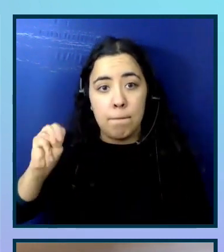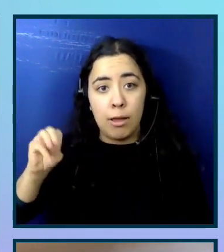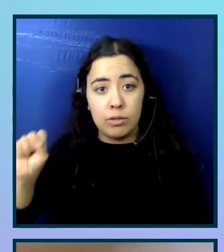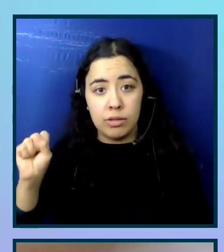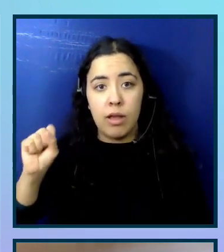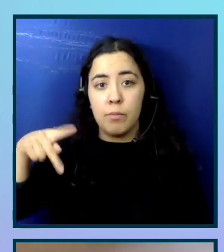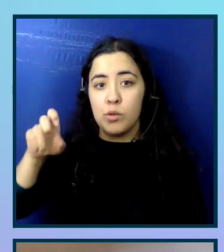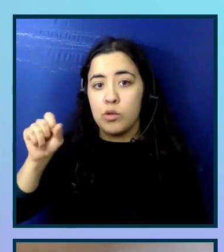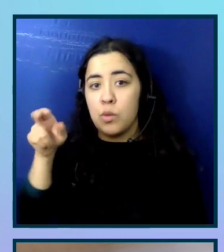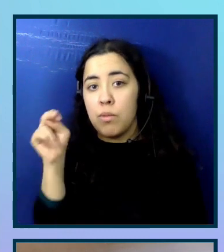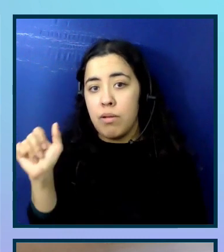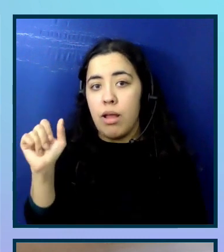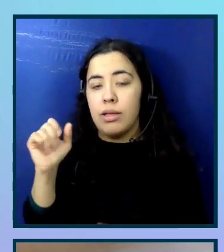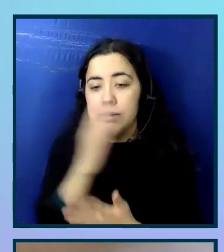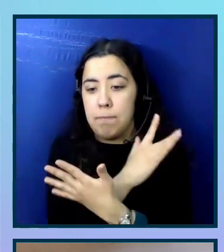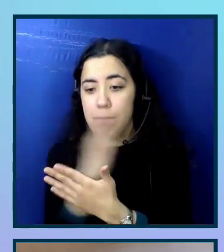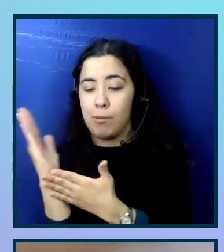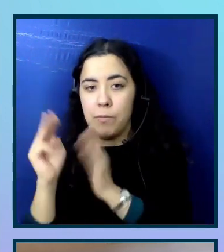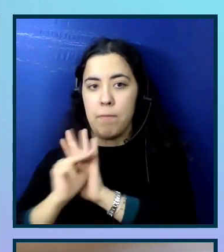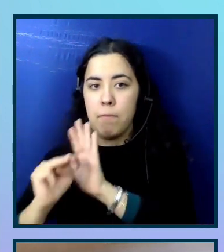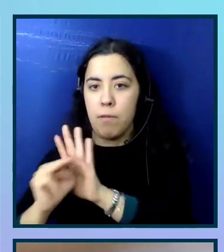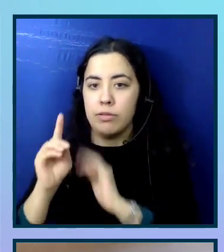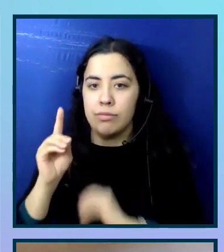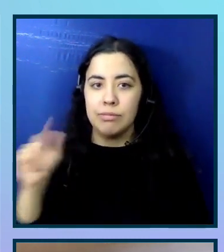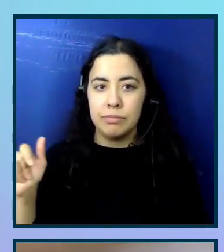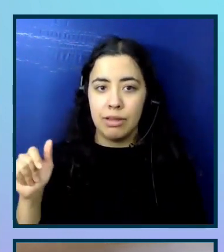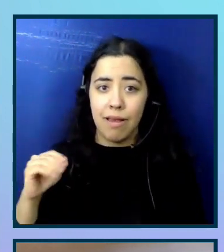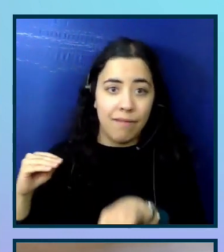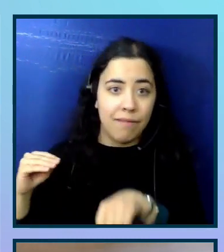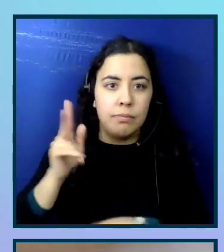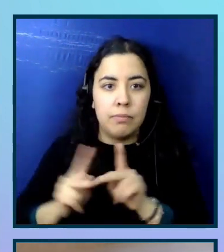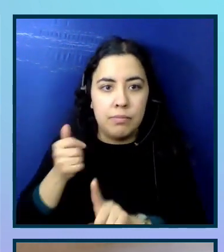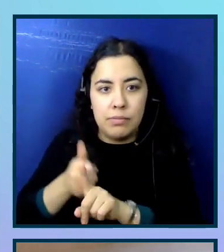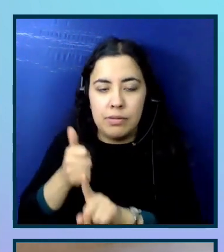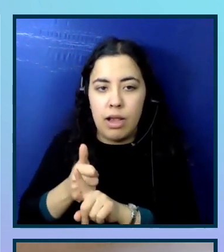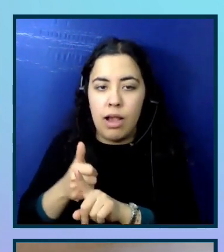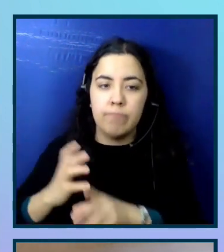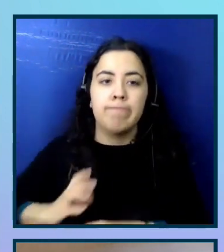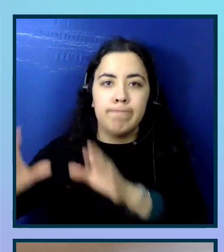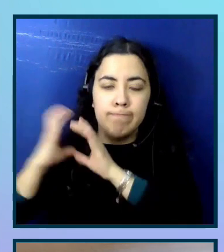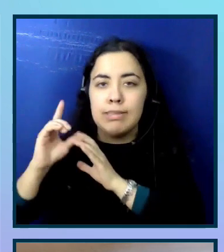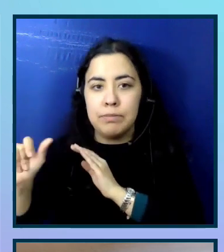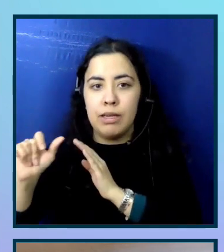makes an impact as they take on disability studies activities.